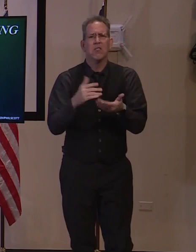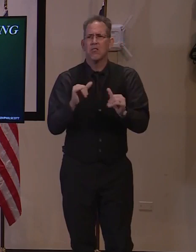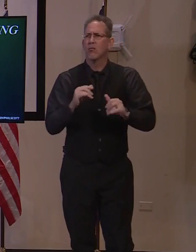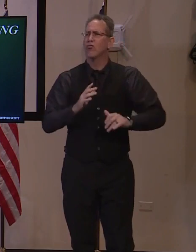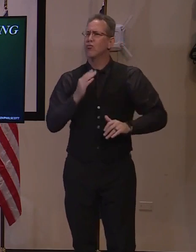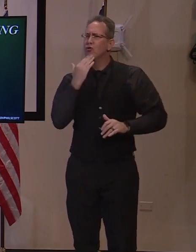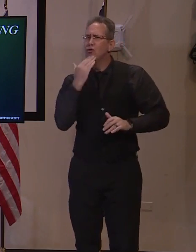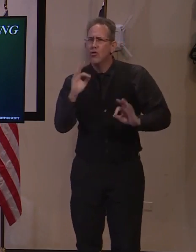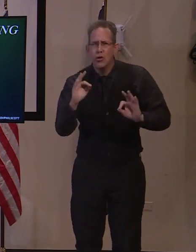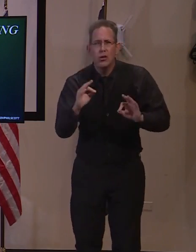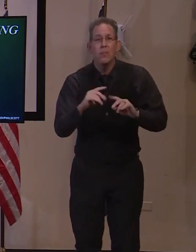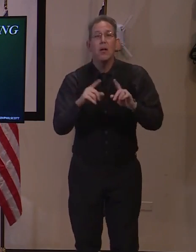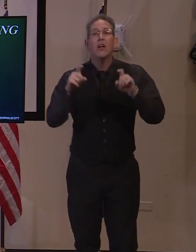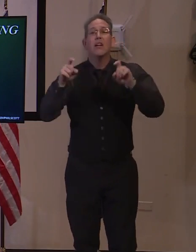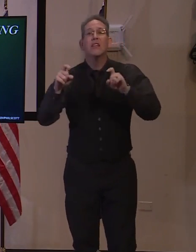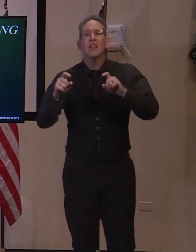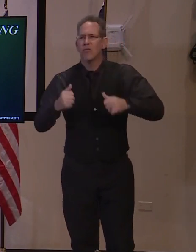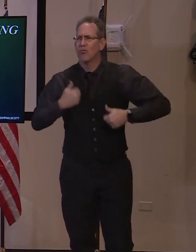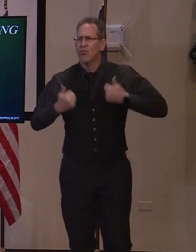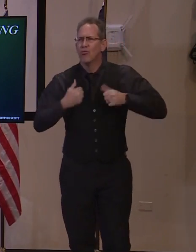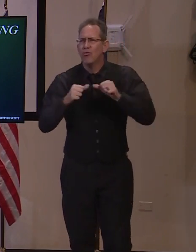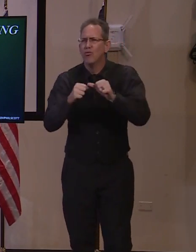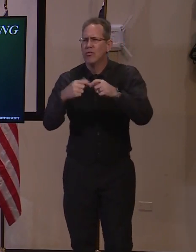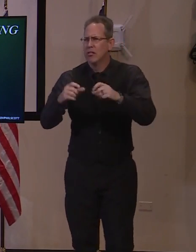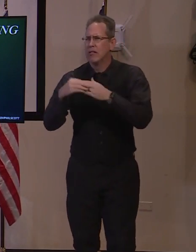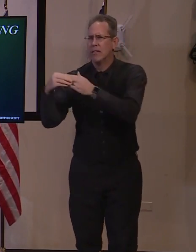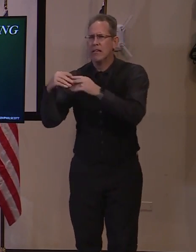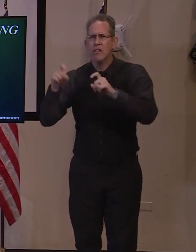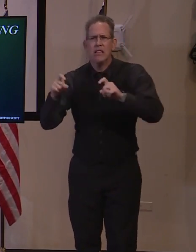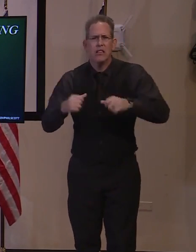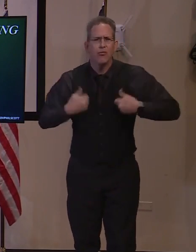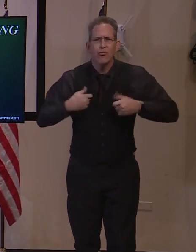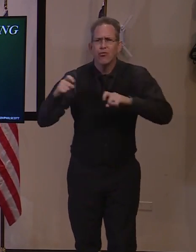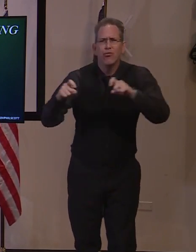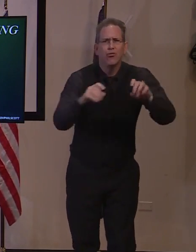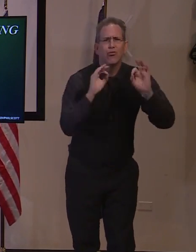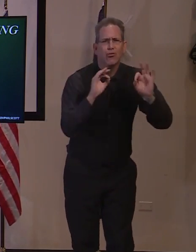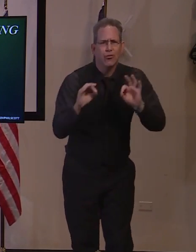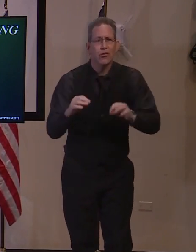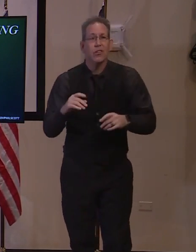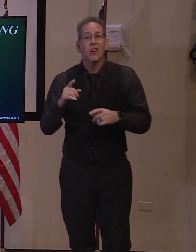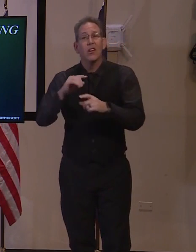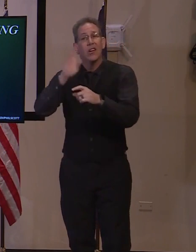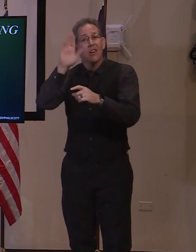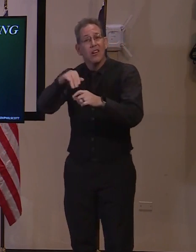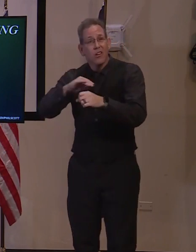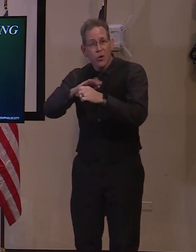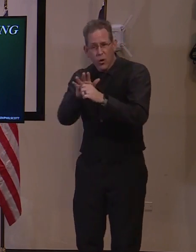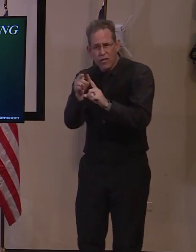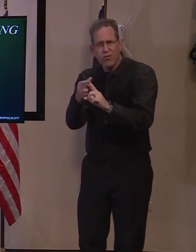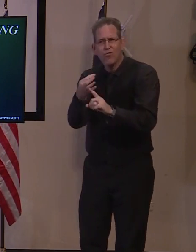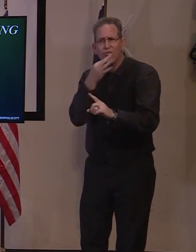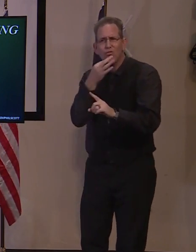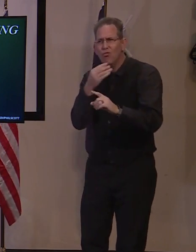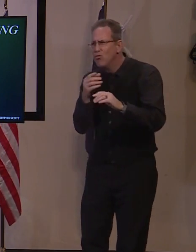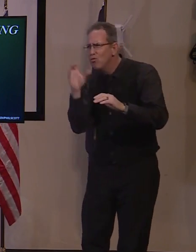But the virus is crafty and persistent, and it keeps spreading and mostly amongst the unvaccinated.